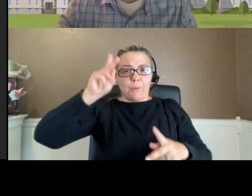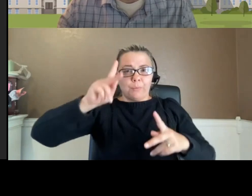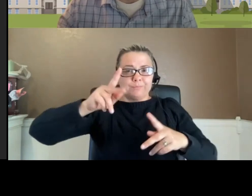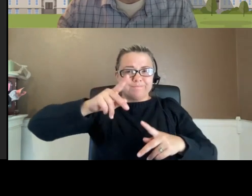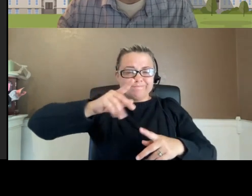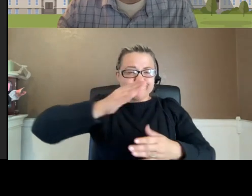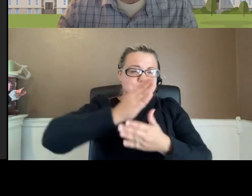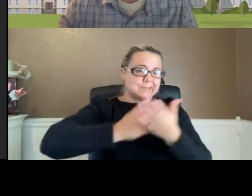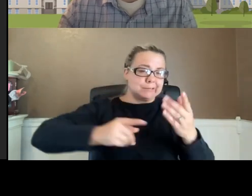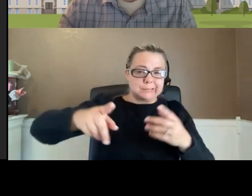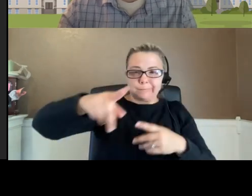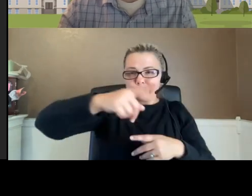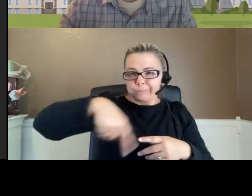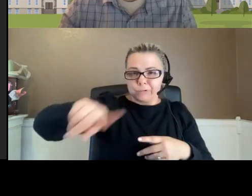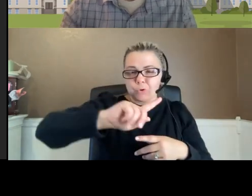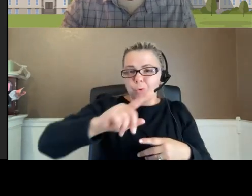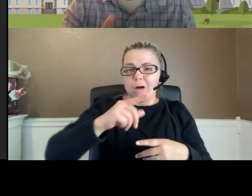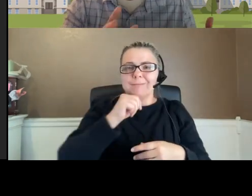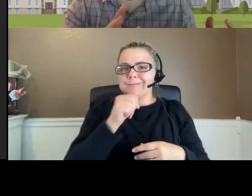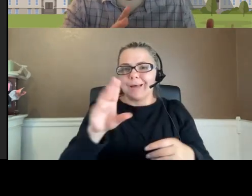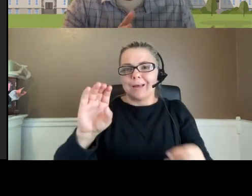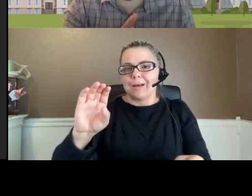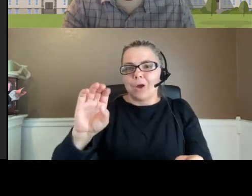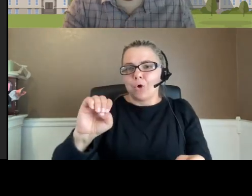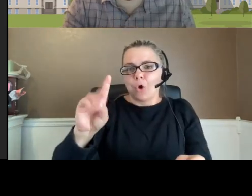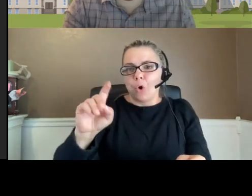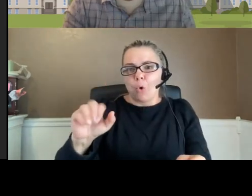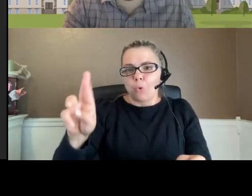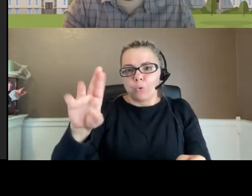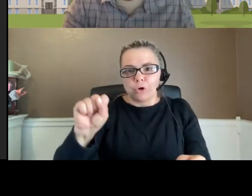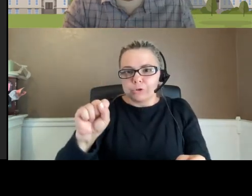coders or developers, that's okay we're going to try to talk about some principles of accessibility